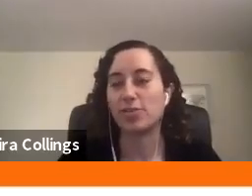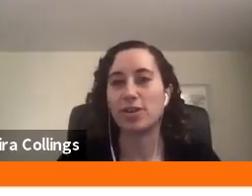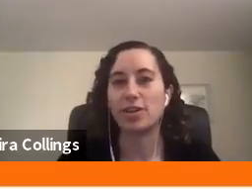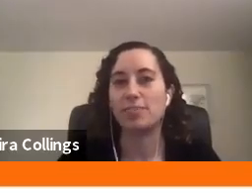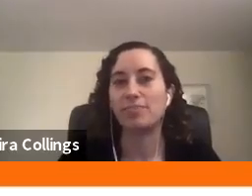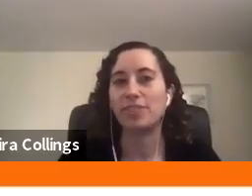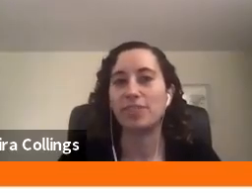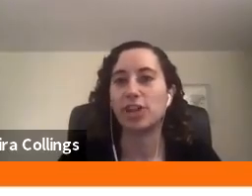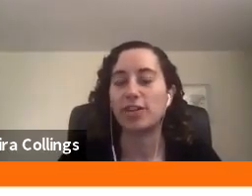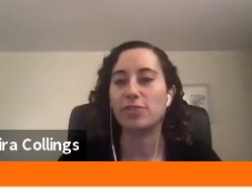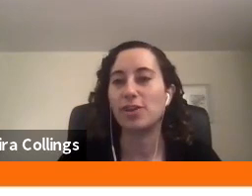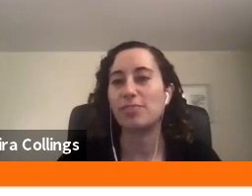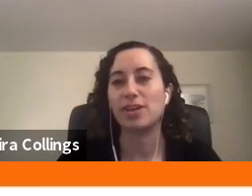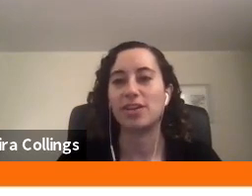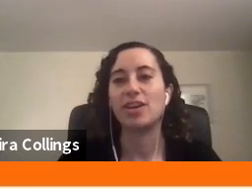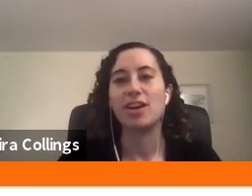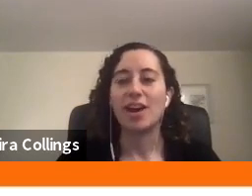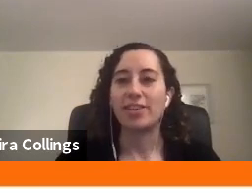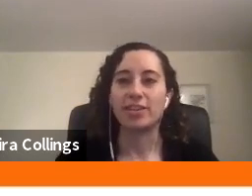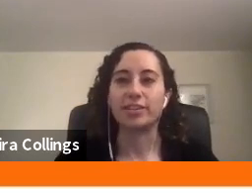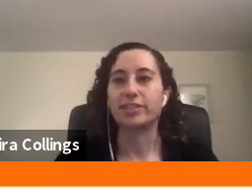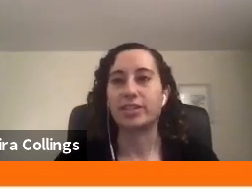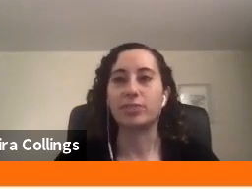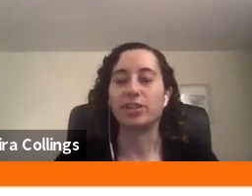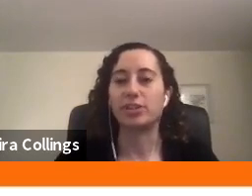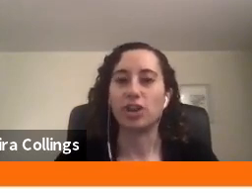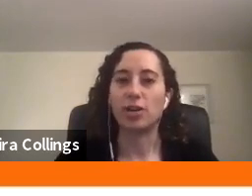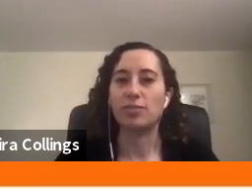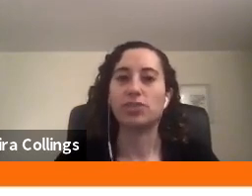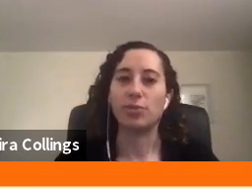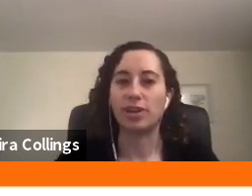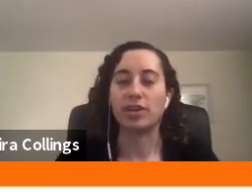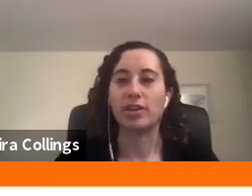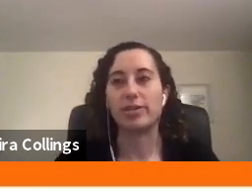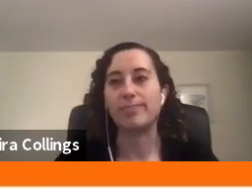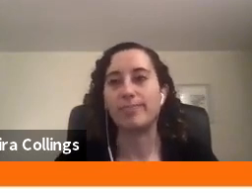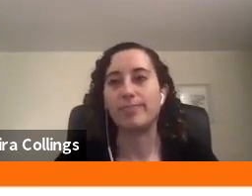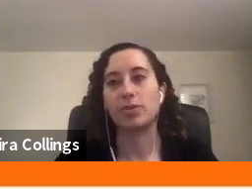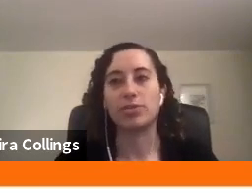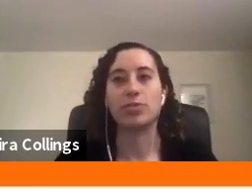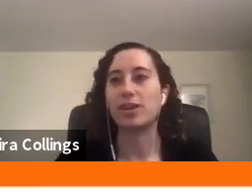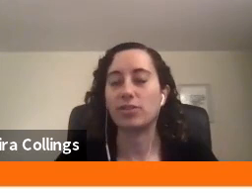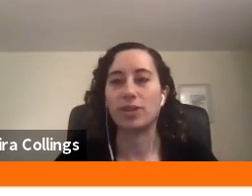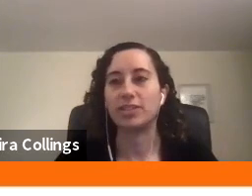use the audio. Thank you. Feel free to share any reflections on the video